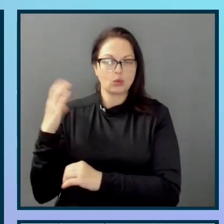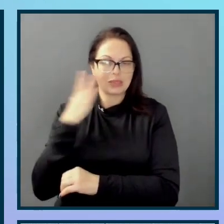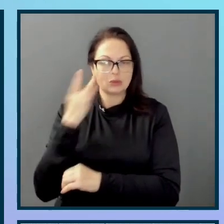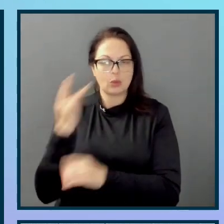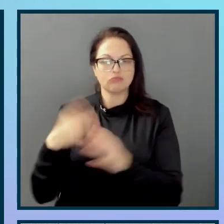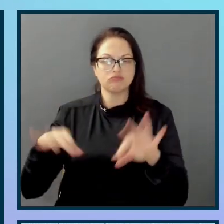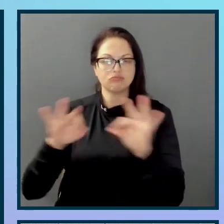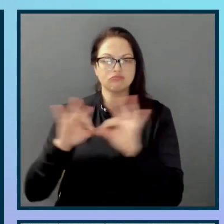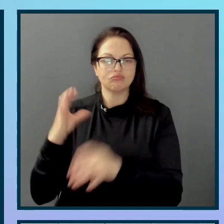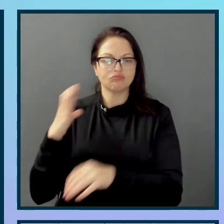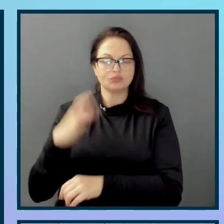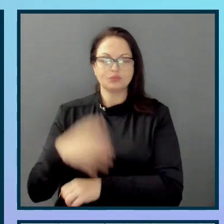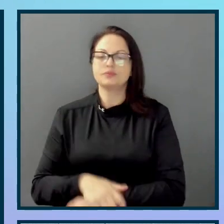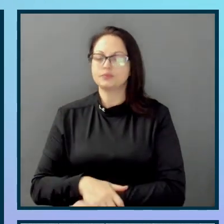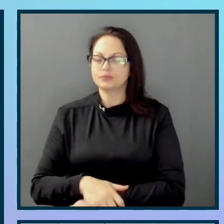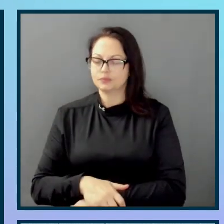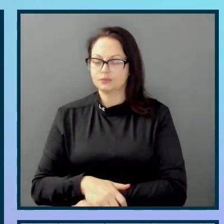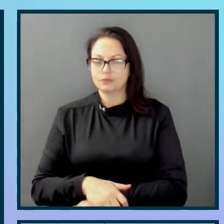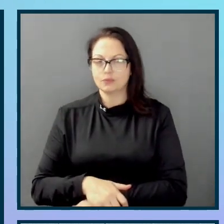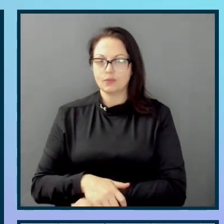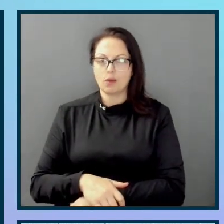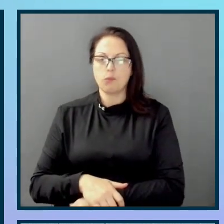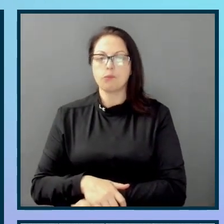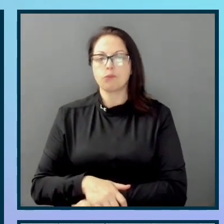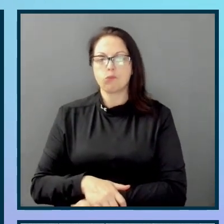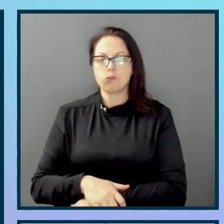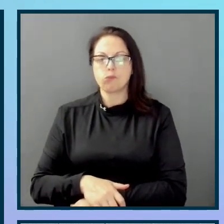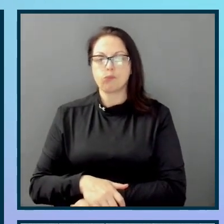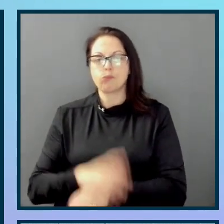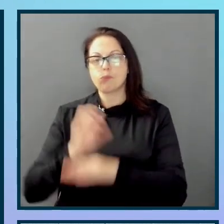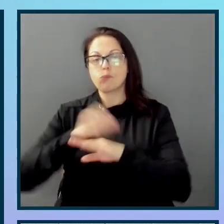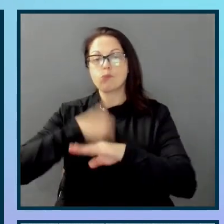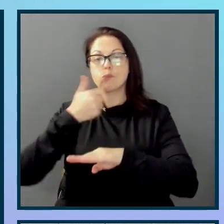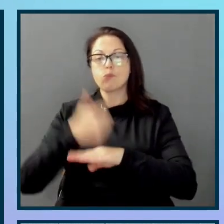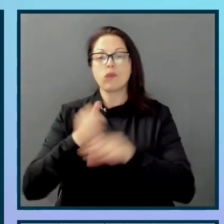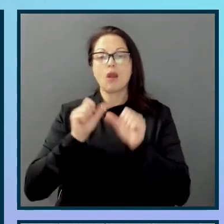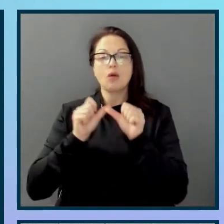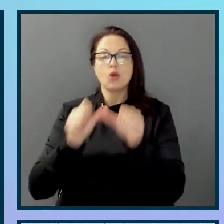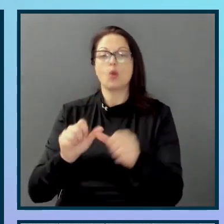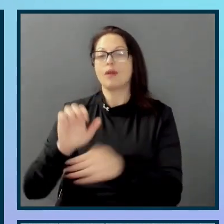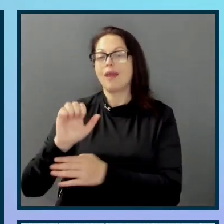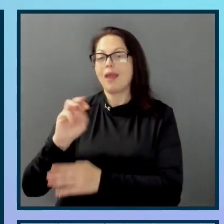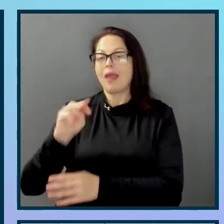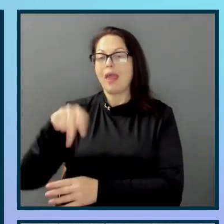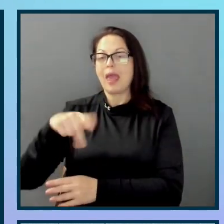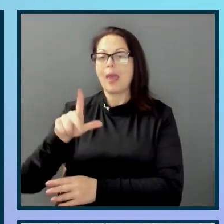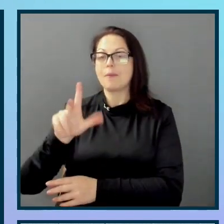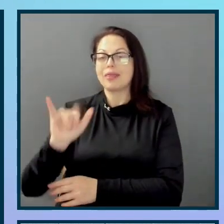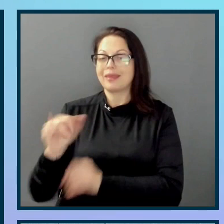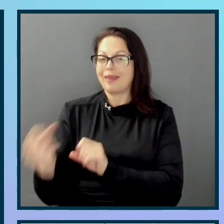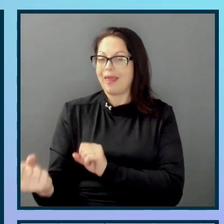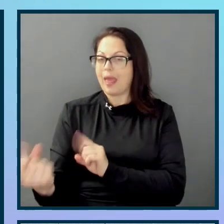All right. So executing an ongoing empathy campaign is also essential to eliminate the empathy app